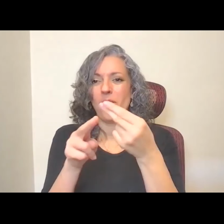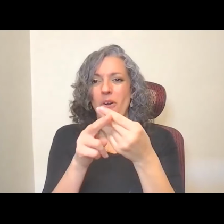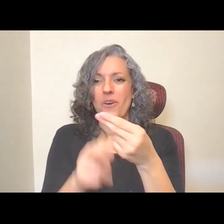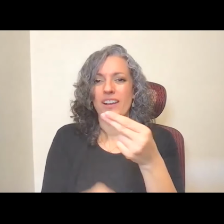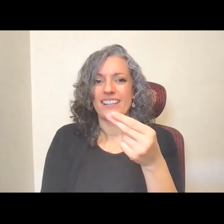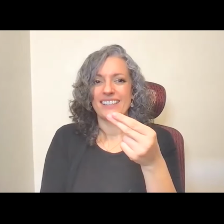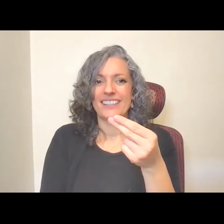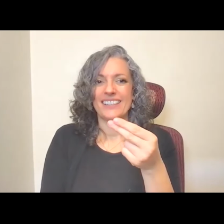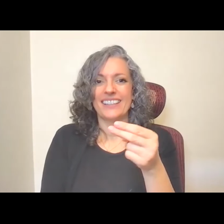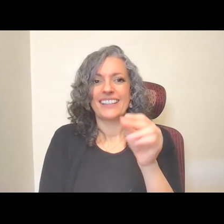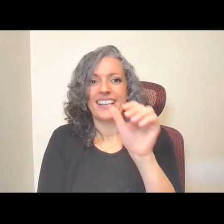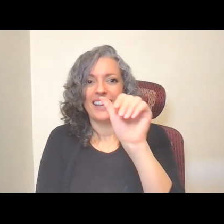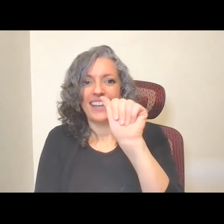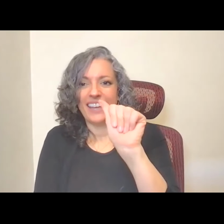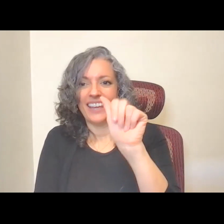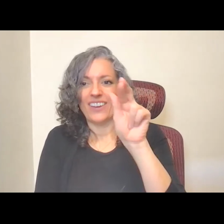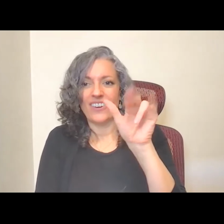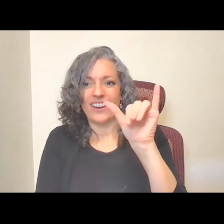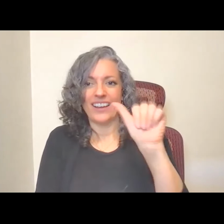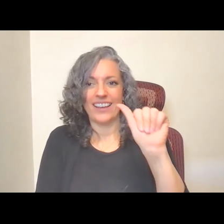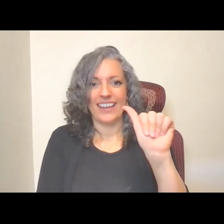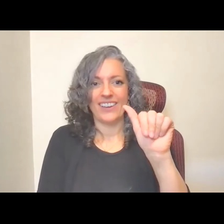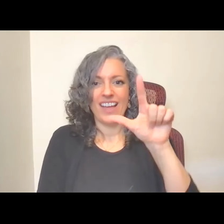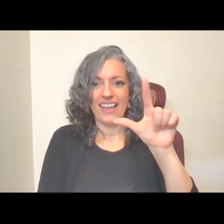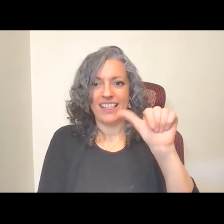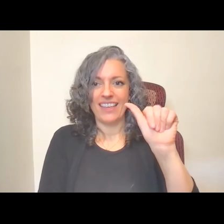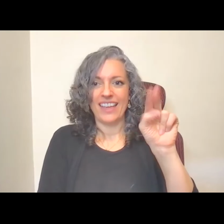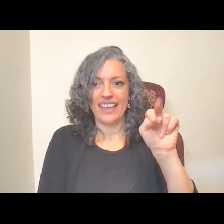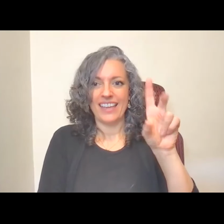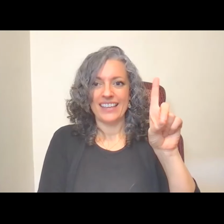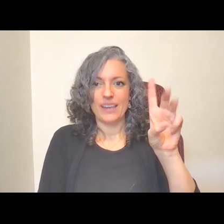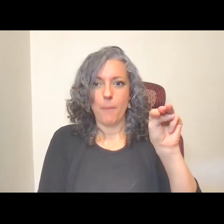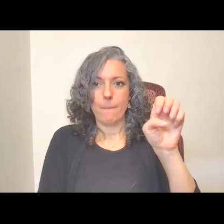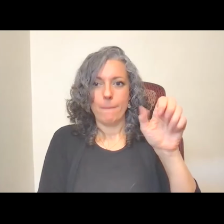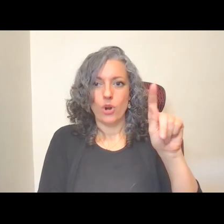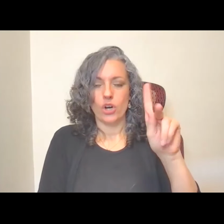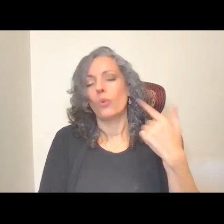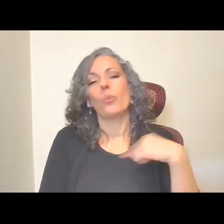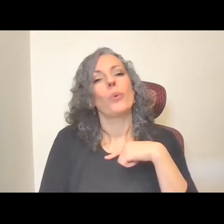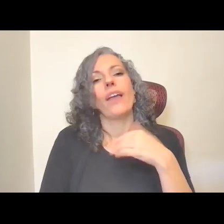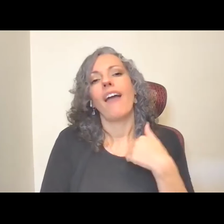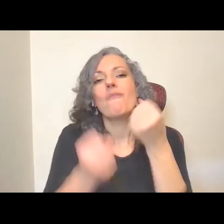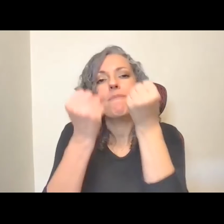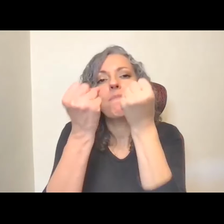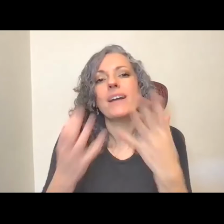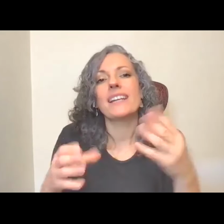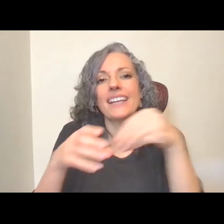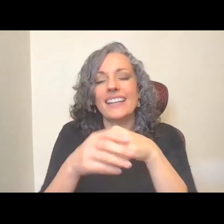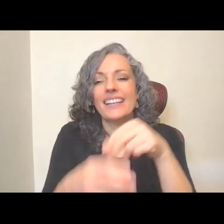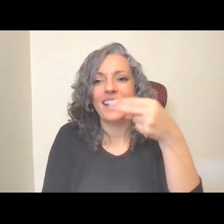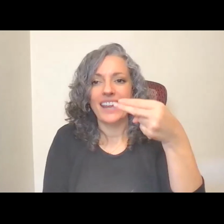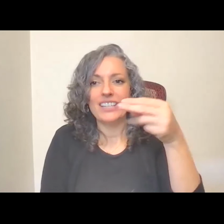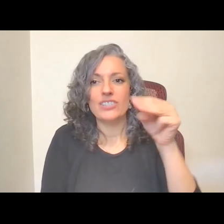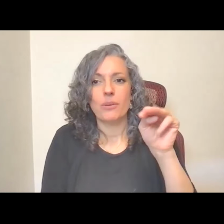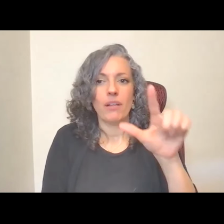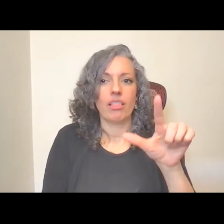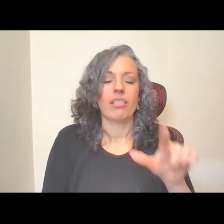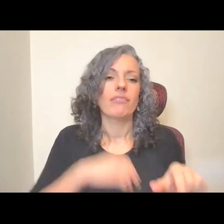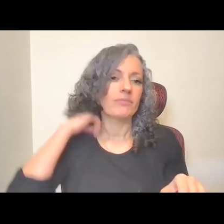which is the and we have a lot of them in HTML so ARIA Landmark is a way, specific way,